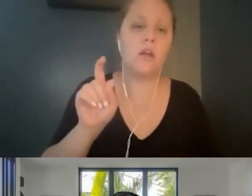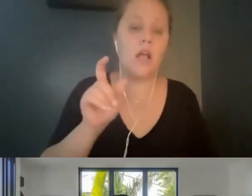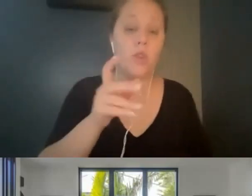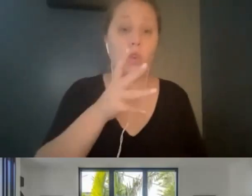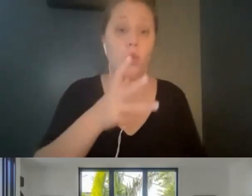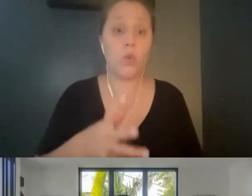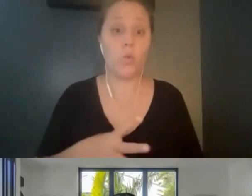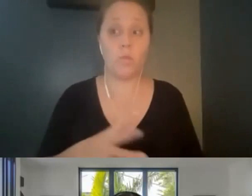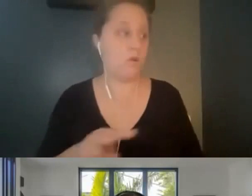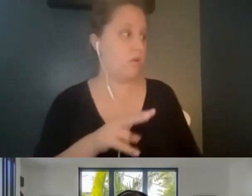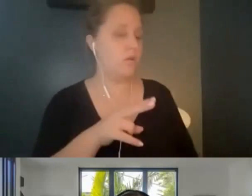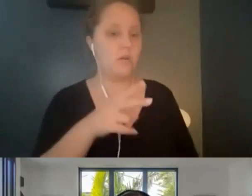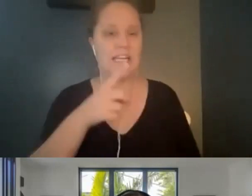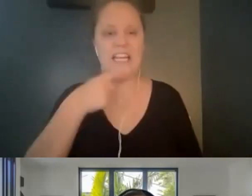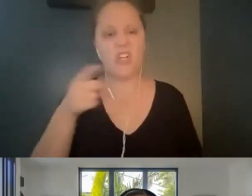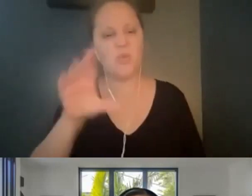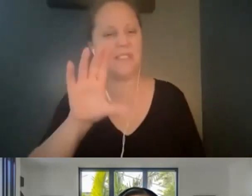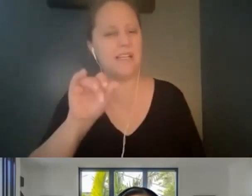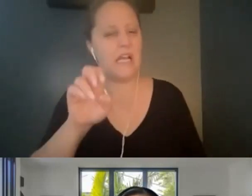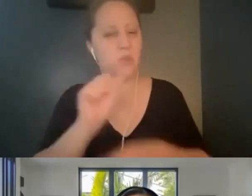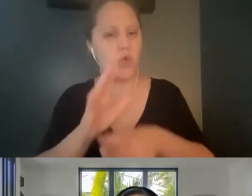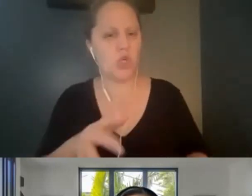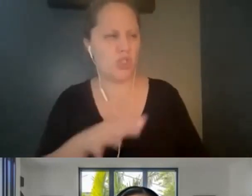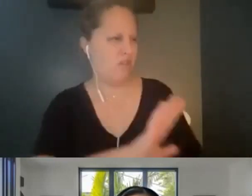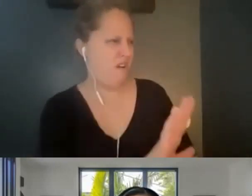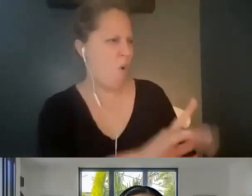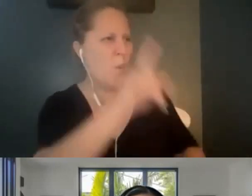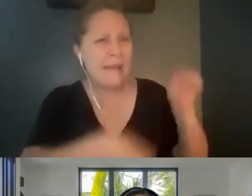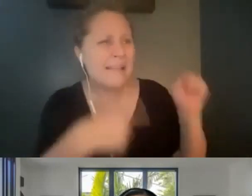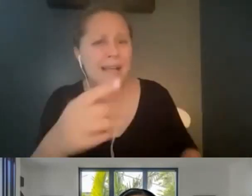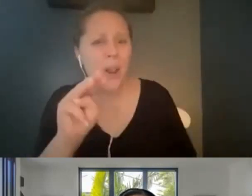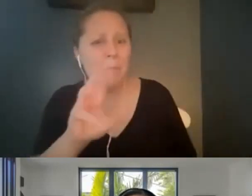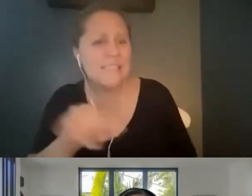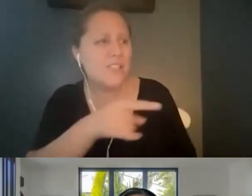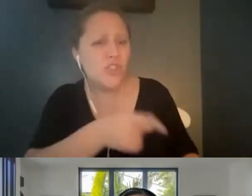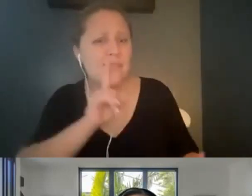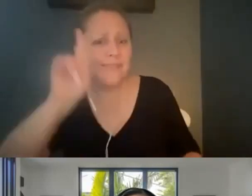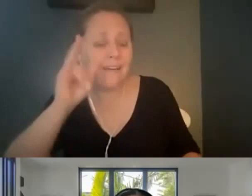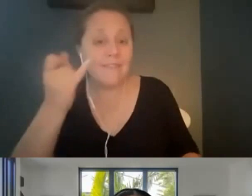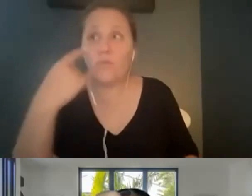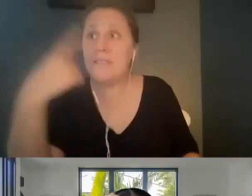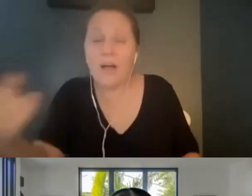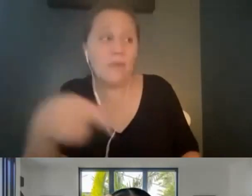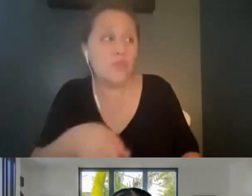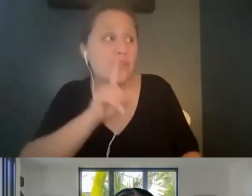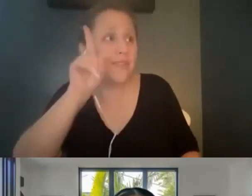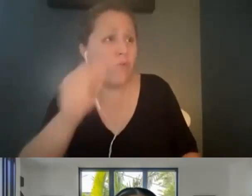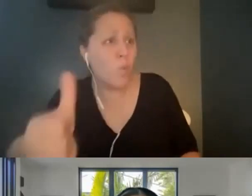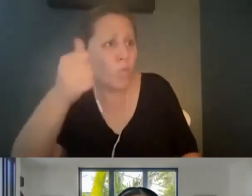the hearing caseworker said "We can't tell Macy's that she's deaf she won't even have the interview." and I said well I think by the time you